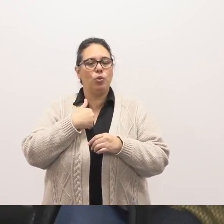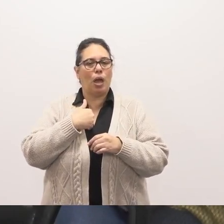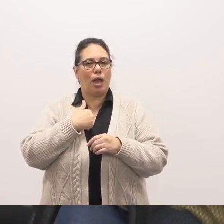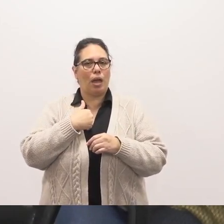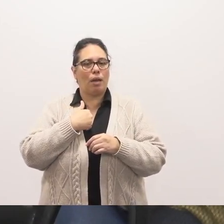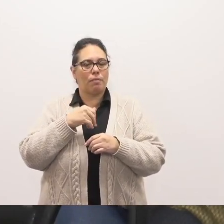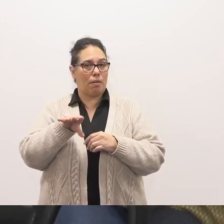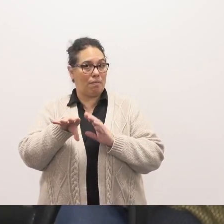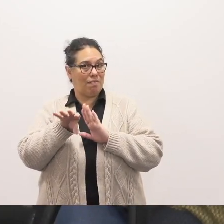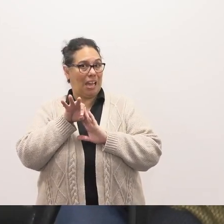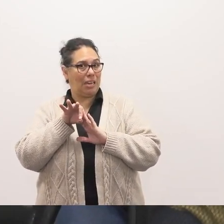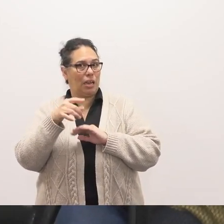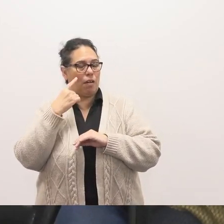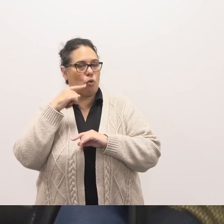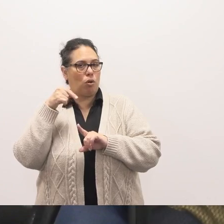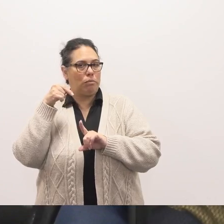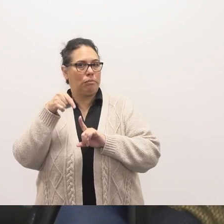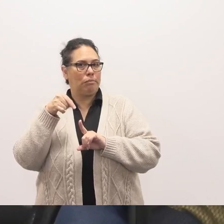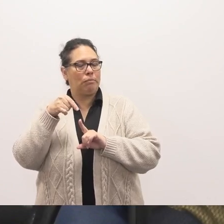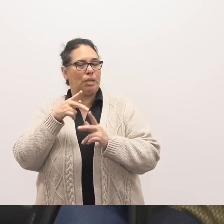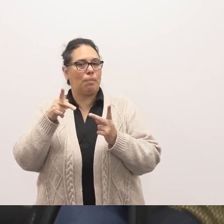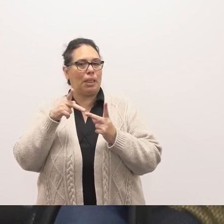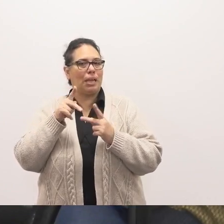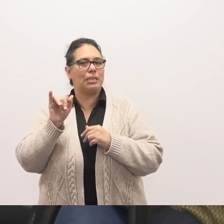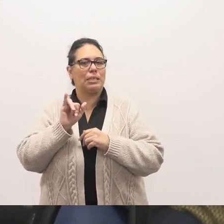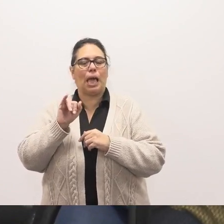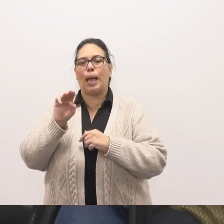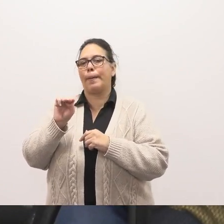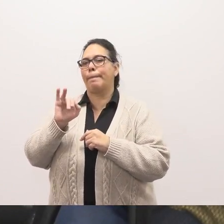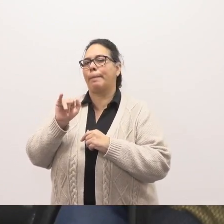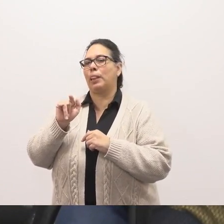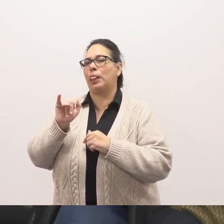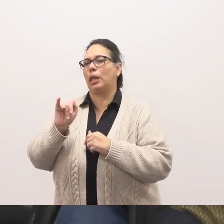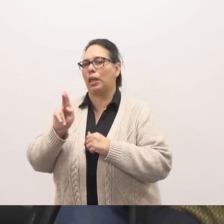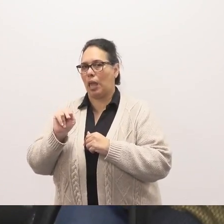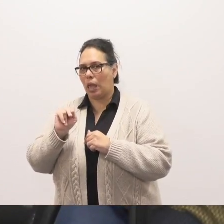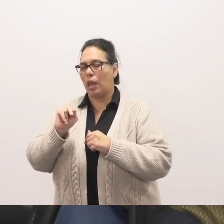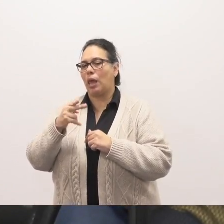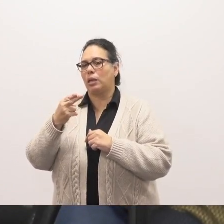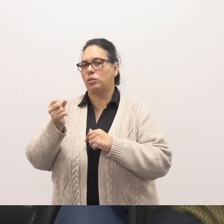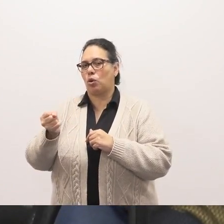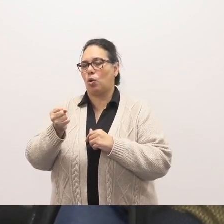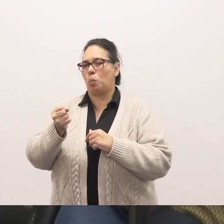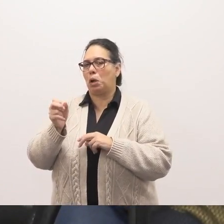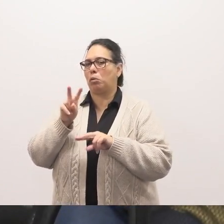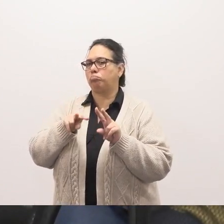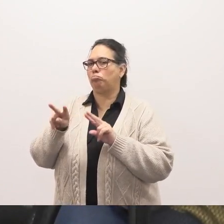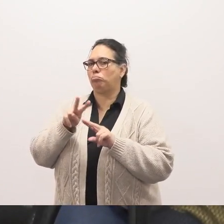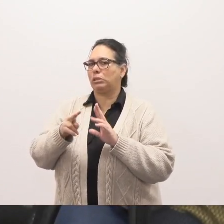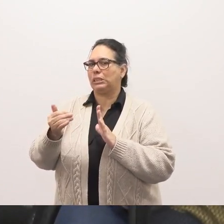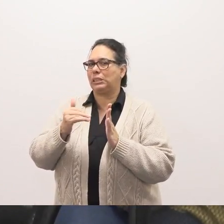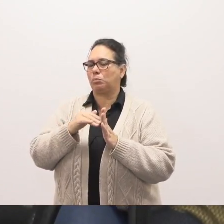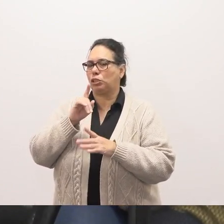for a particular site like Millikan, we'll go, we're gonna wanna look at that again to make sure that they've corrected the error